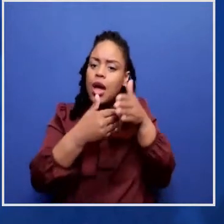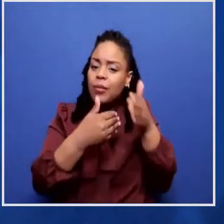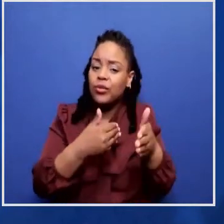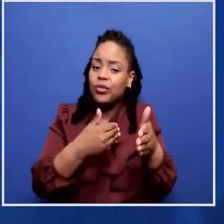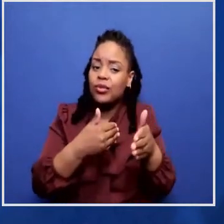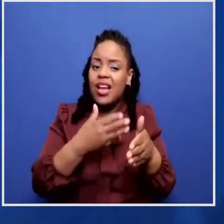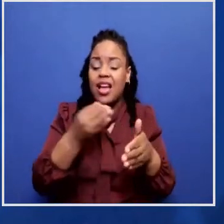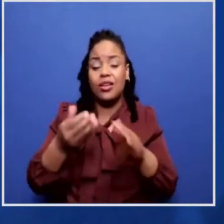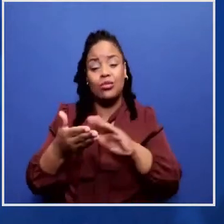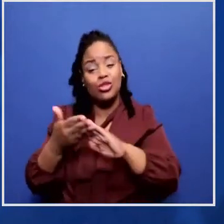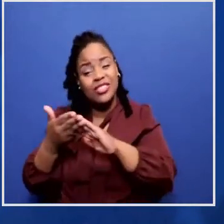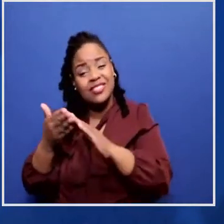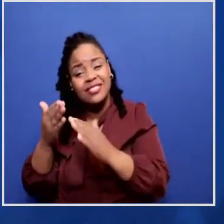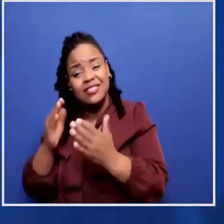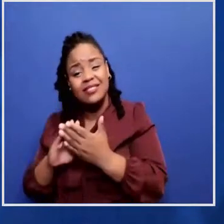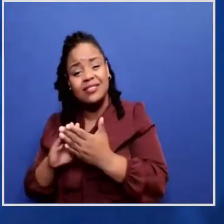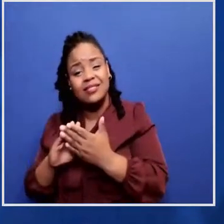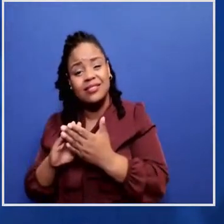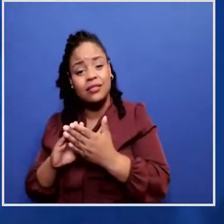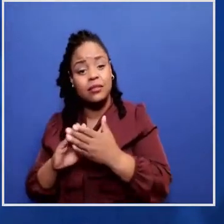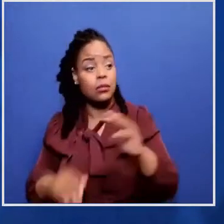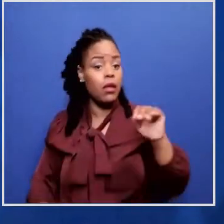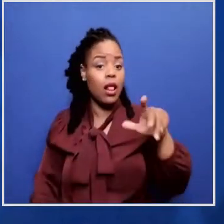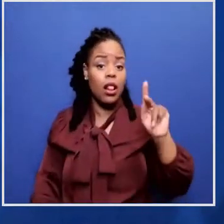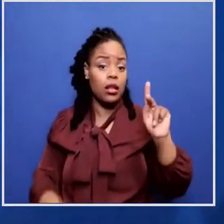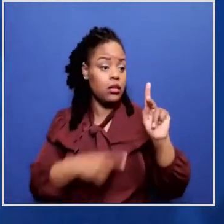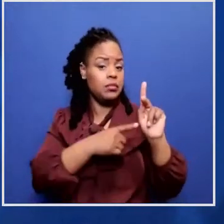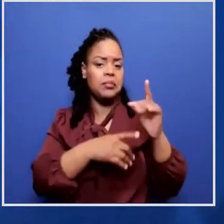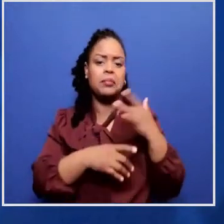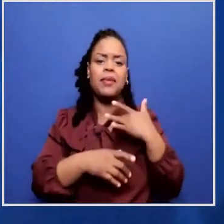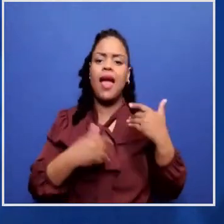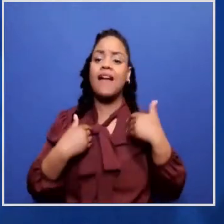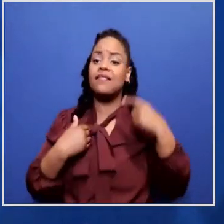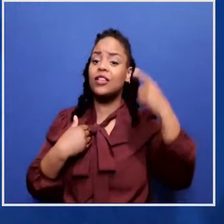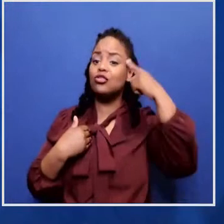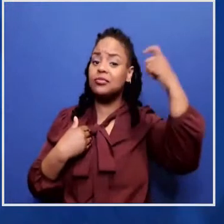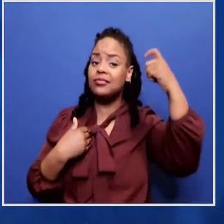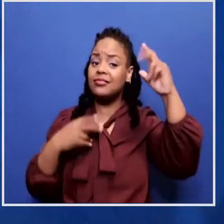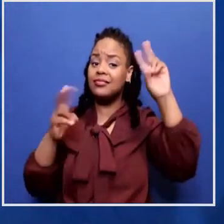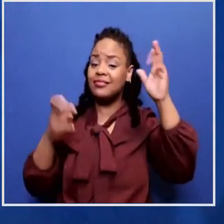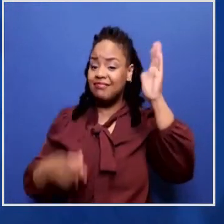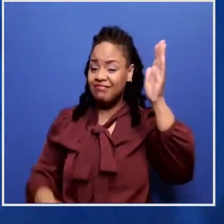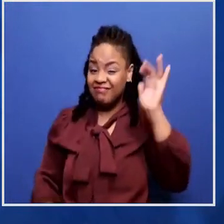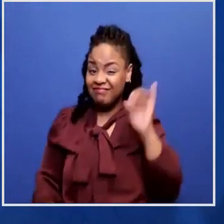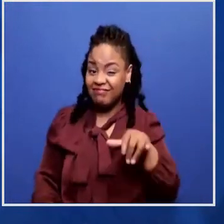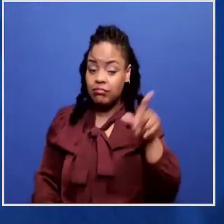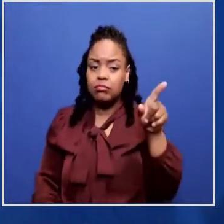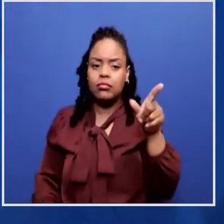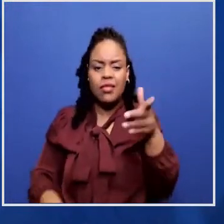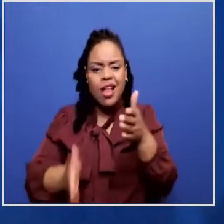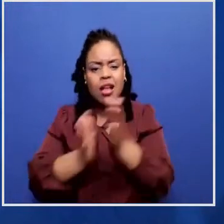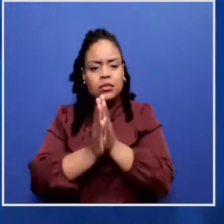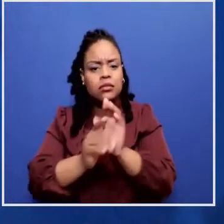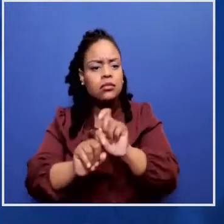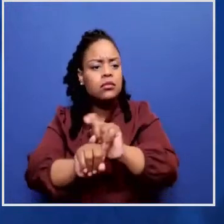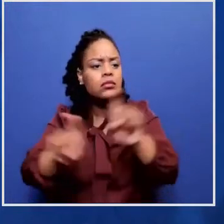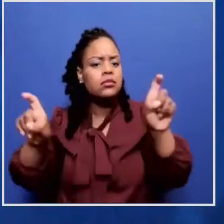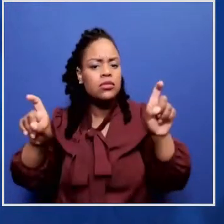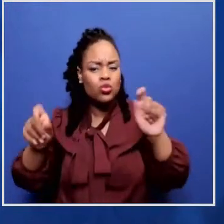KAMALA D. HARRIS. SERVICE AS PART OF THE CHARACTER OF OUR NATION. NOW, MORE THAN EVER, WE MUST DO EVERYTHING WE CAN TO HELP OUR NEIGHBORS AND OUR COMMUNITY . IN HIS, I HAVE A DREAM SPEECH,